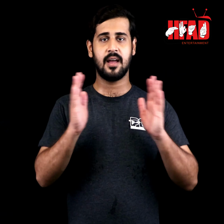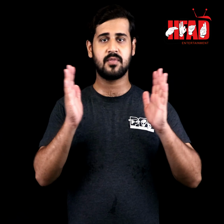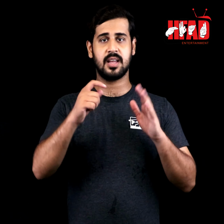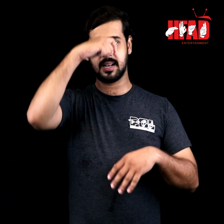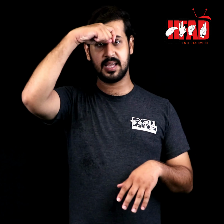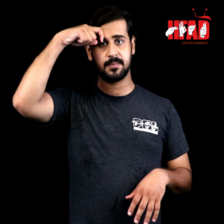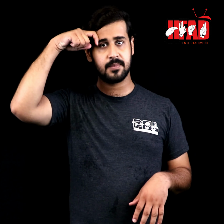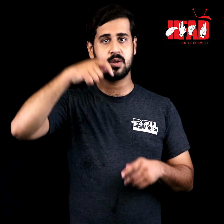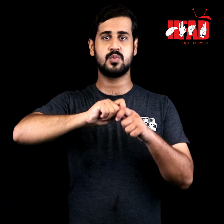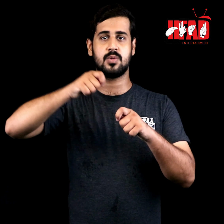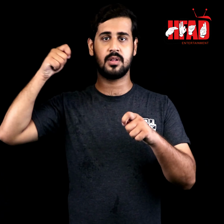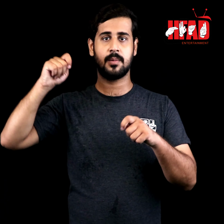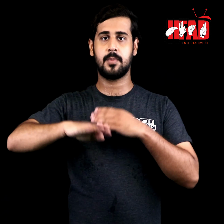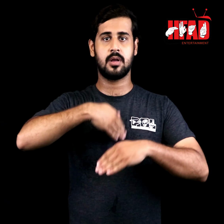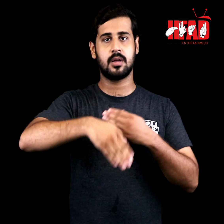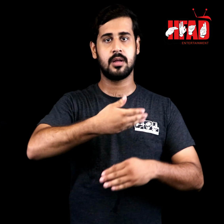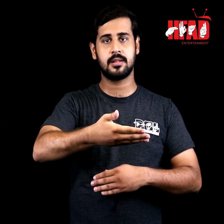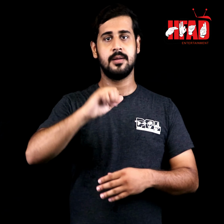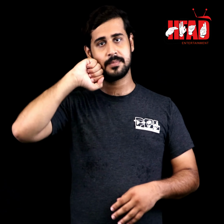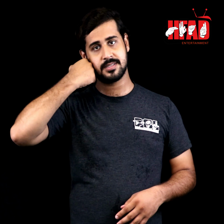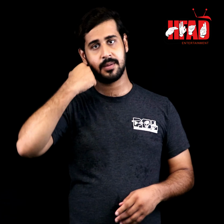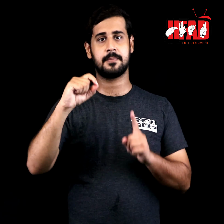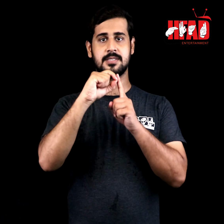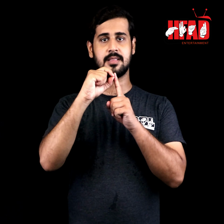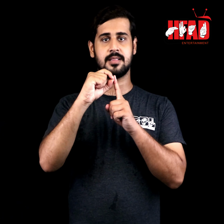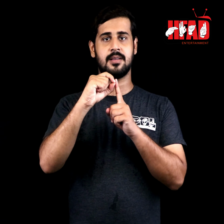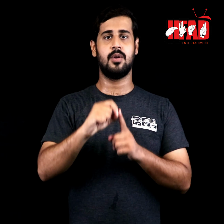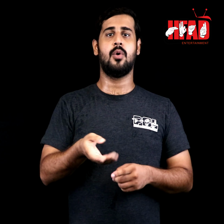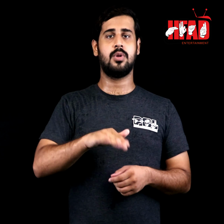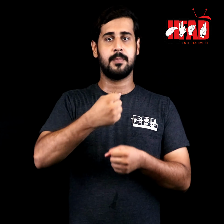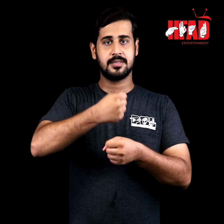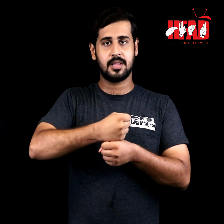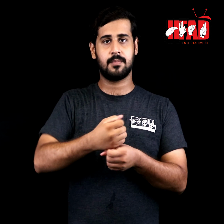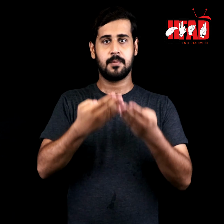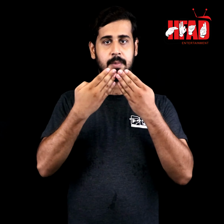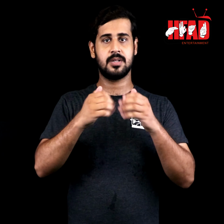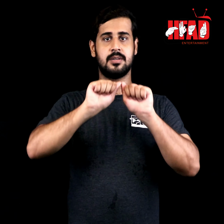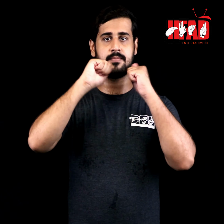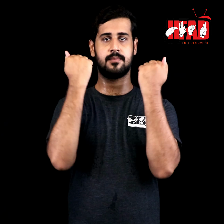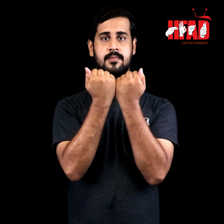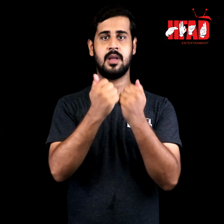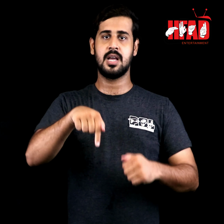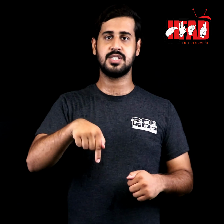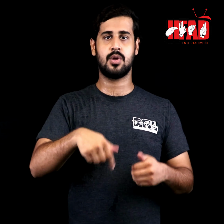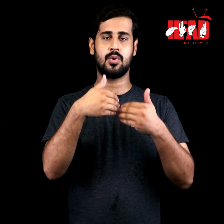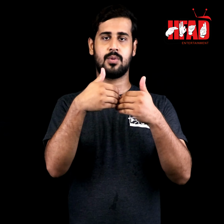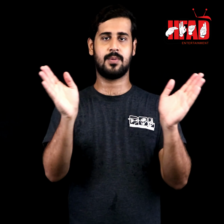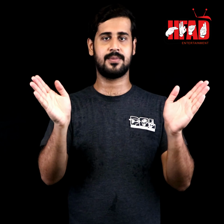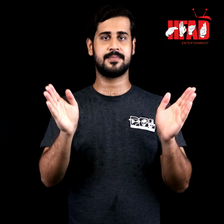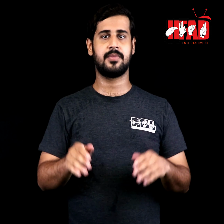Punjab’s private and Govt educational institutes reopen today after summer vacations.